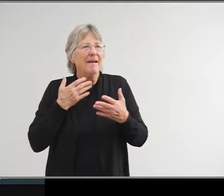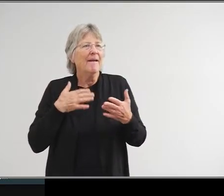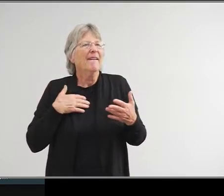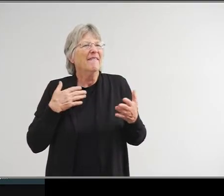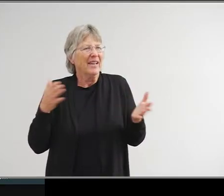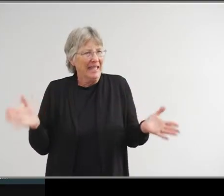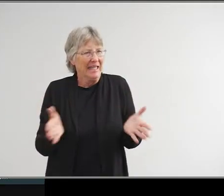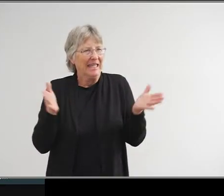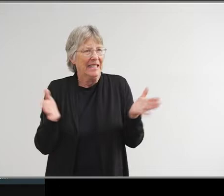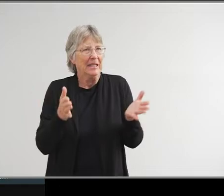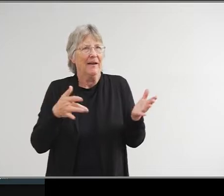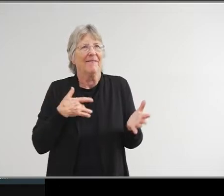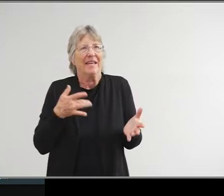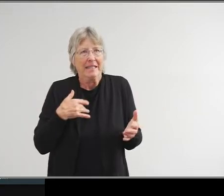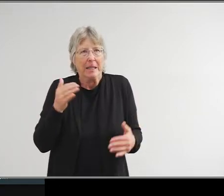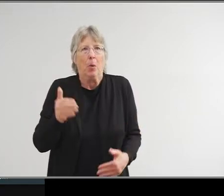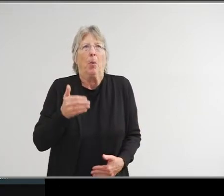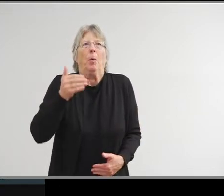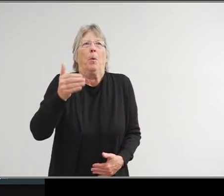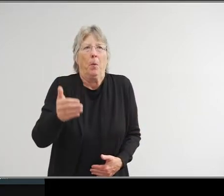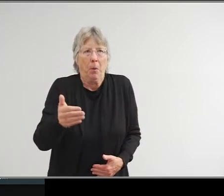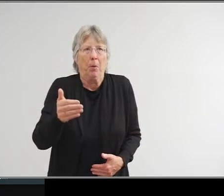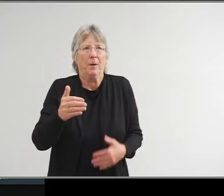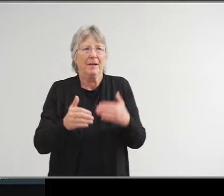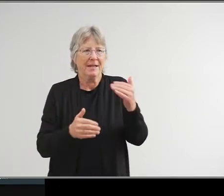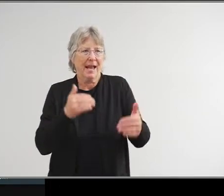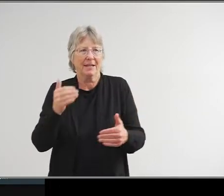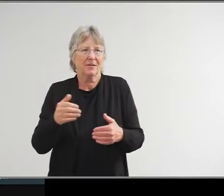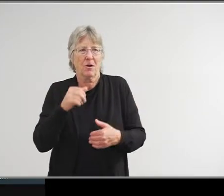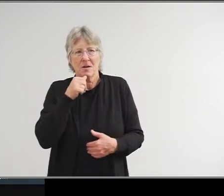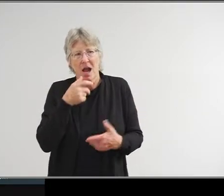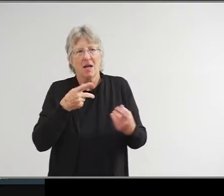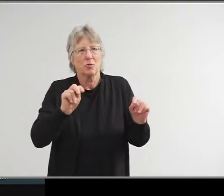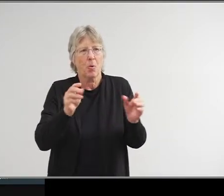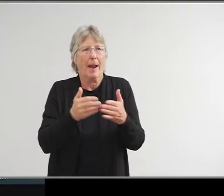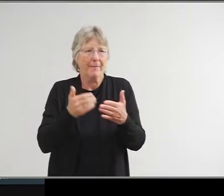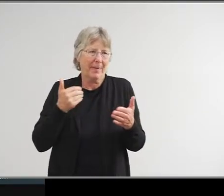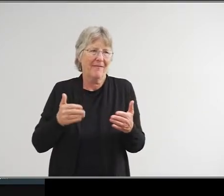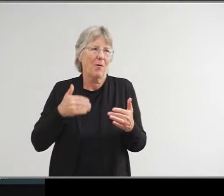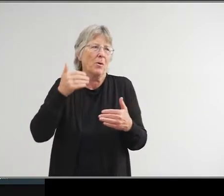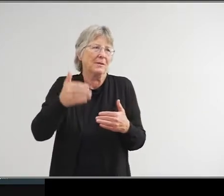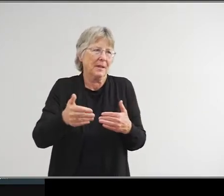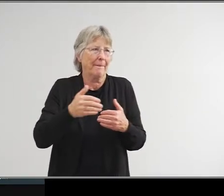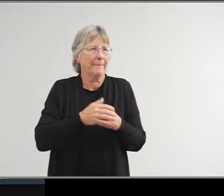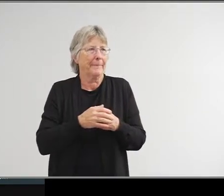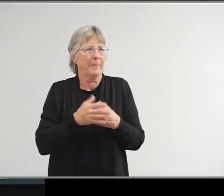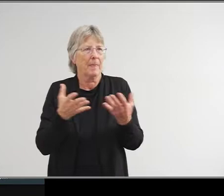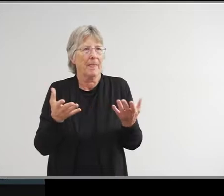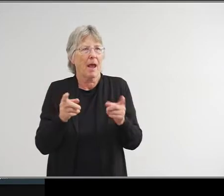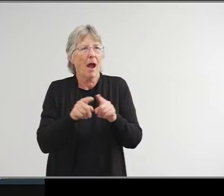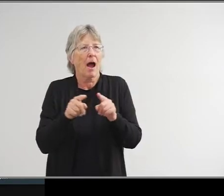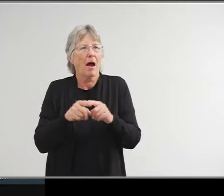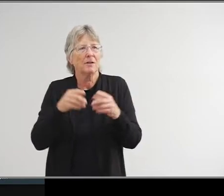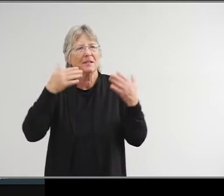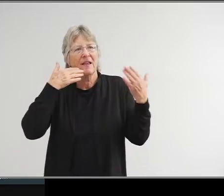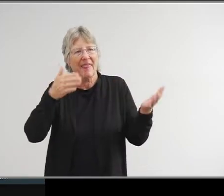like a next step or not been tried before step. I also want to just preliminarily thank our school nurses